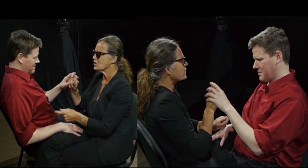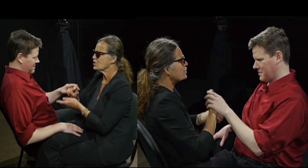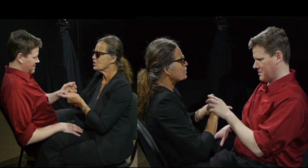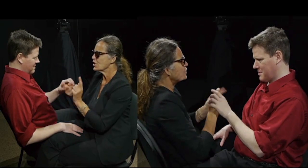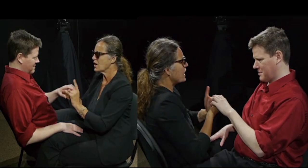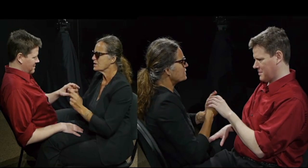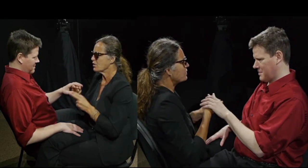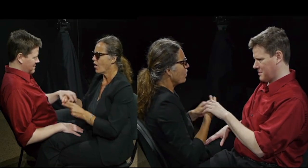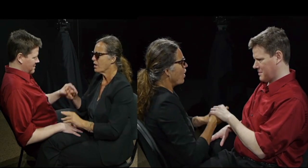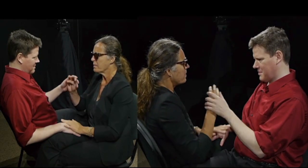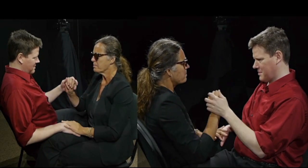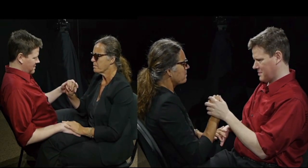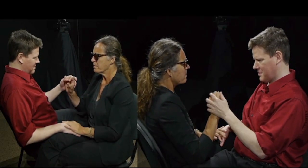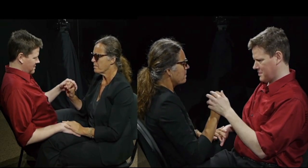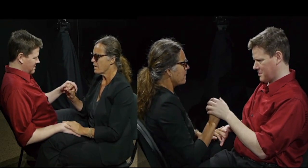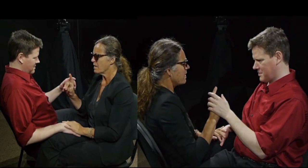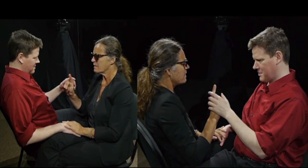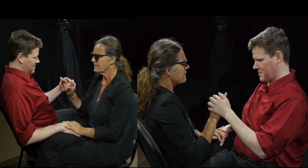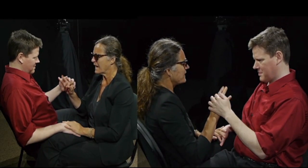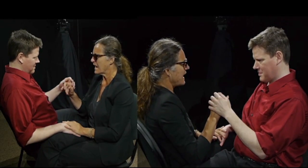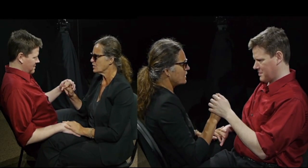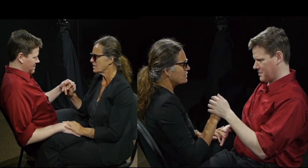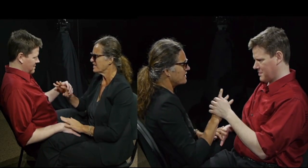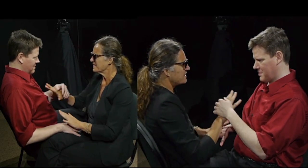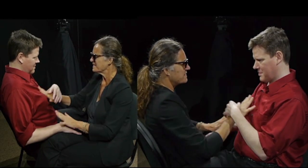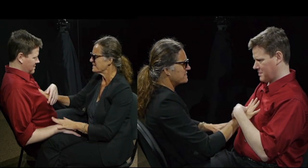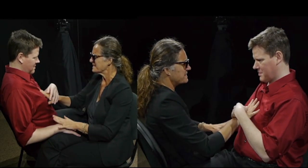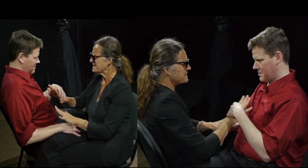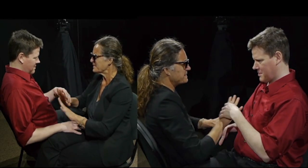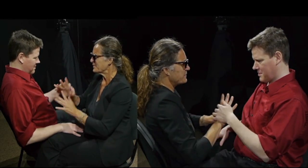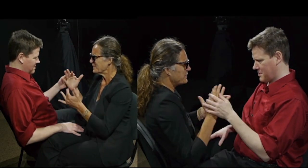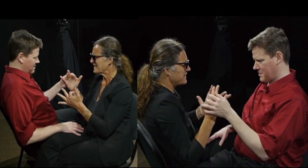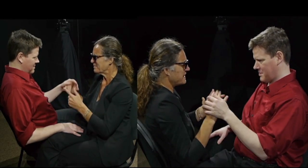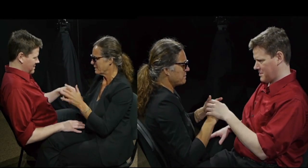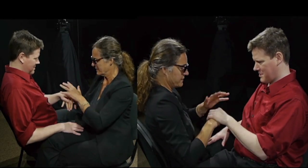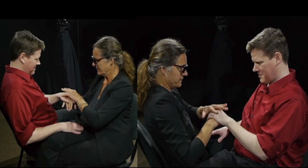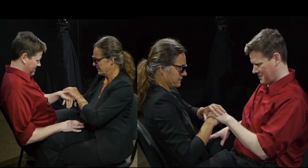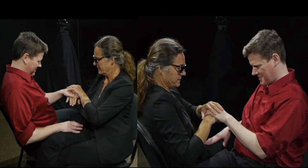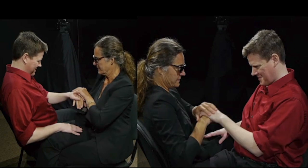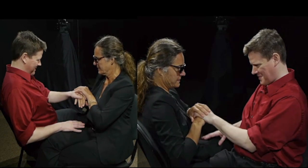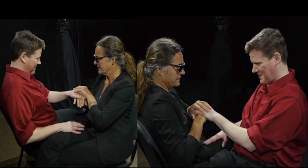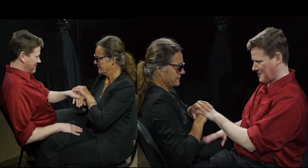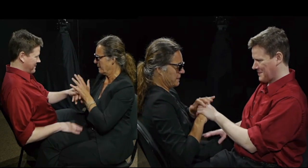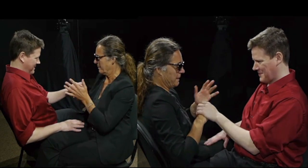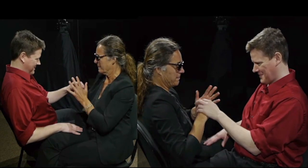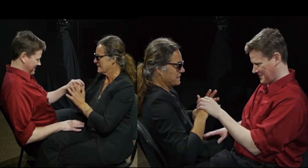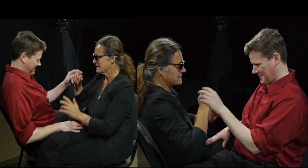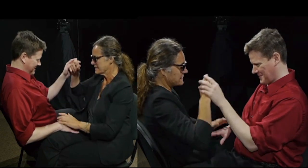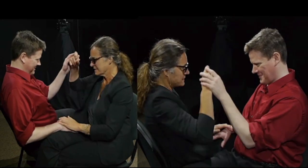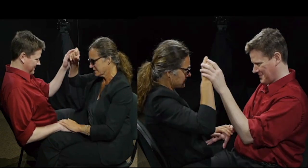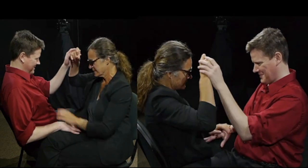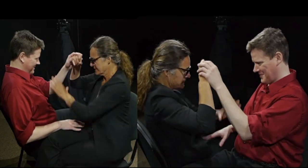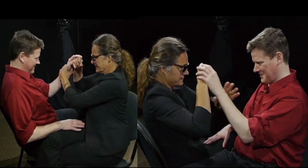like making signs smaller and more centrally located. If you think about Protactile as a modification of ASL, you're going to miss the point.